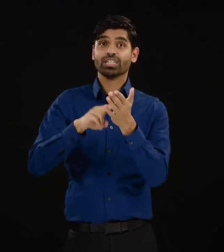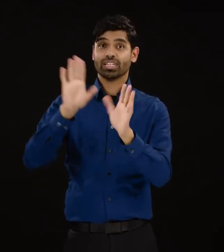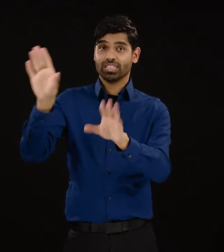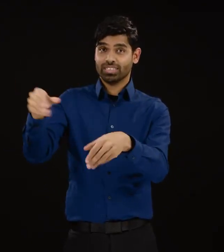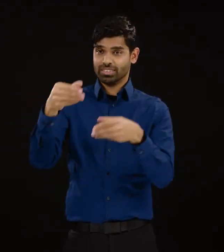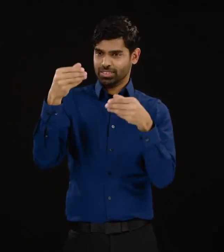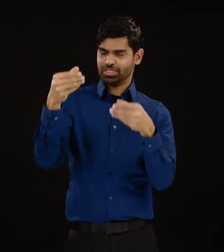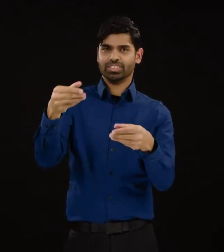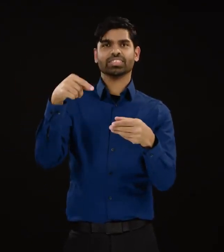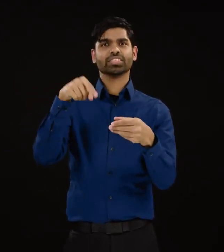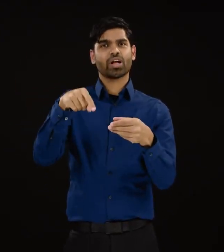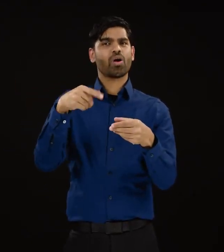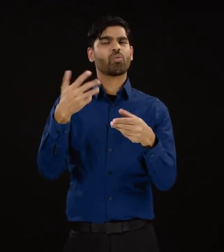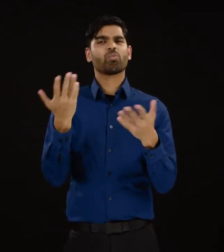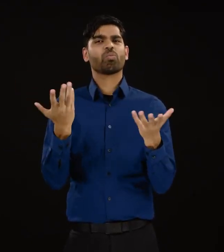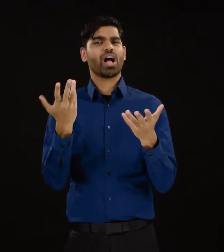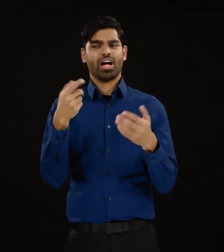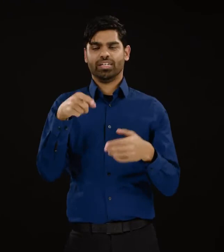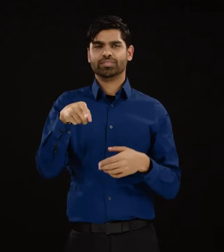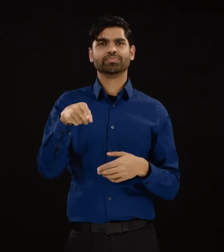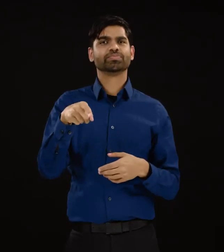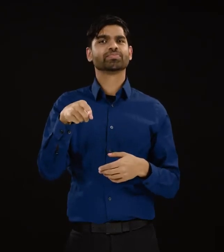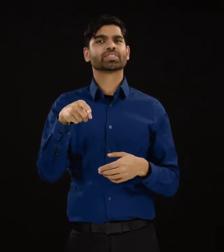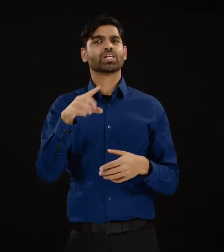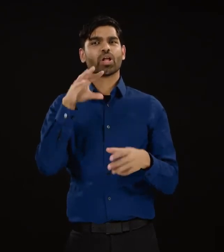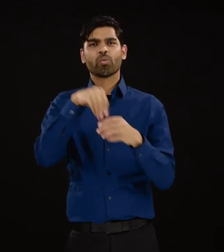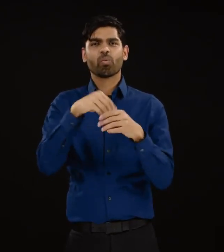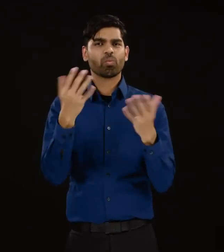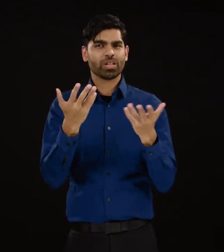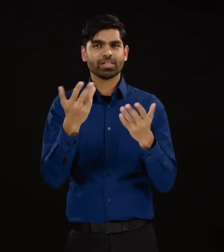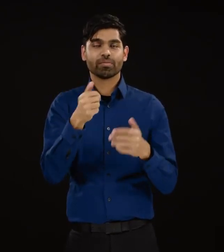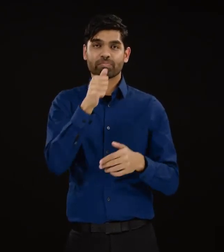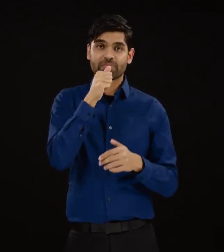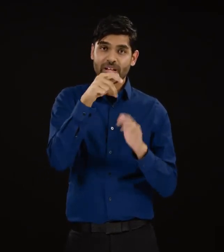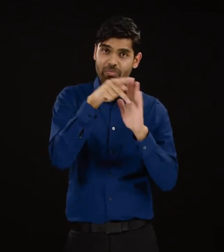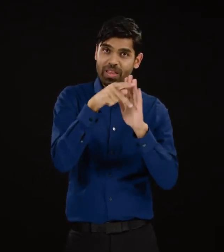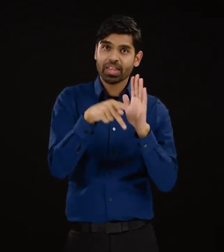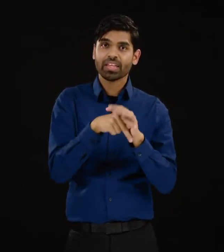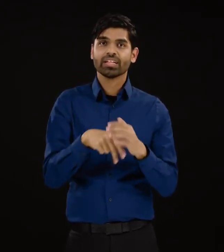fair use policy, and Critical Information Summary in plain language, if applicable.